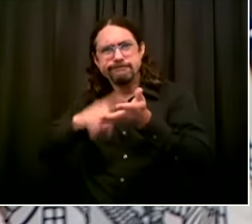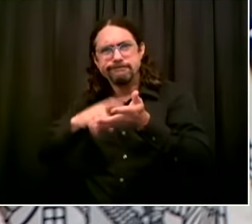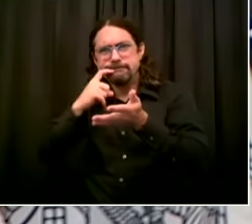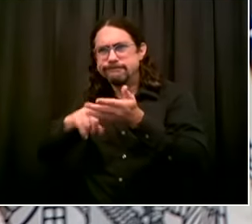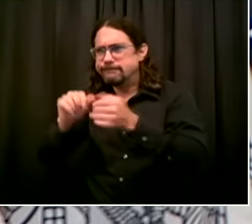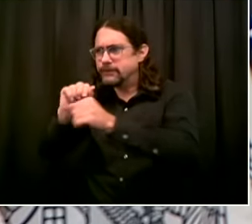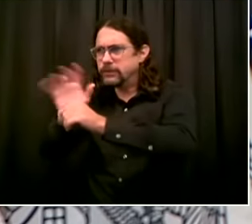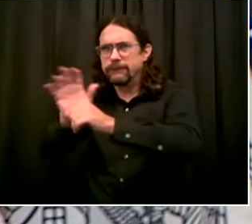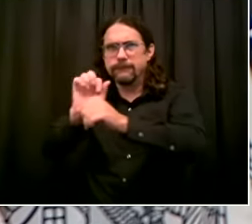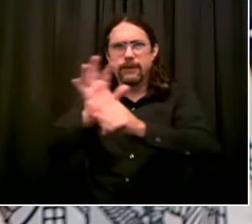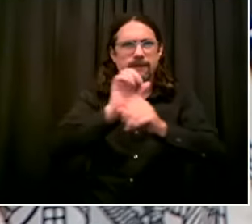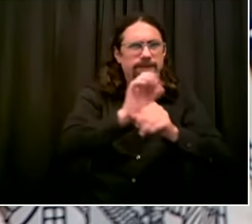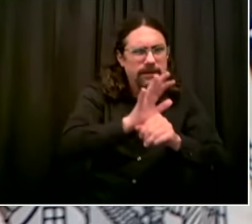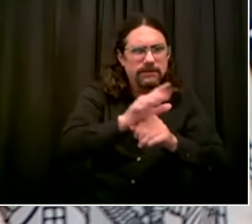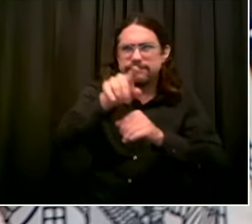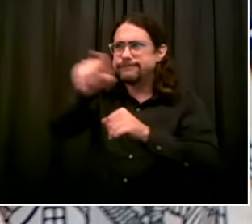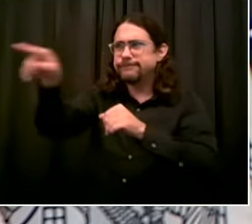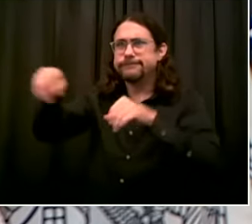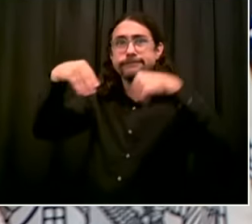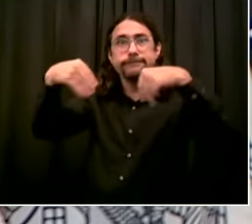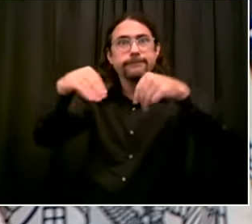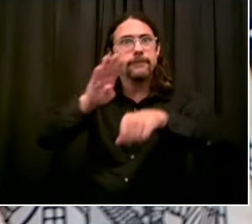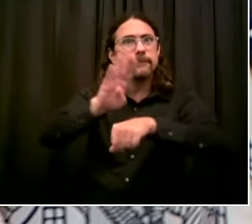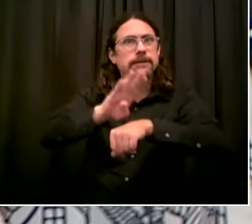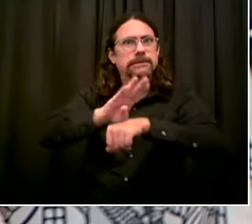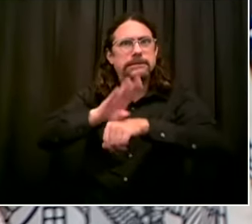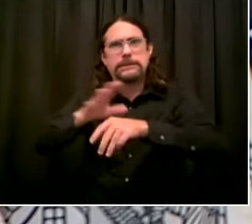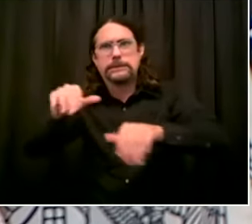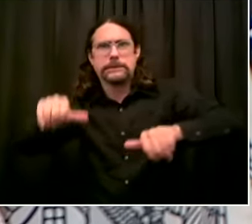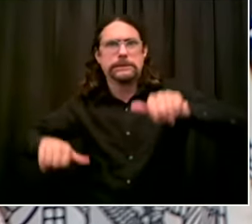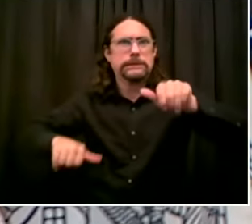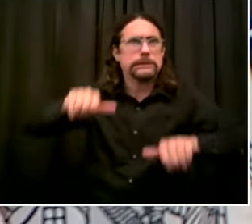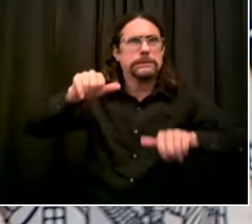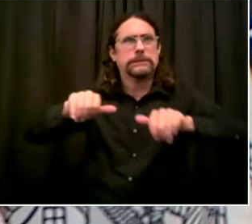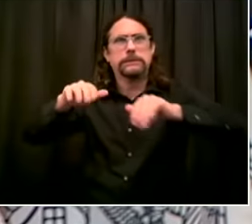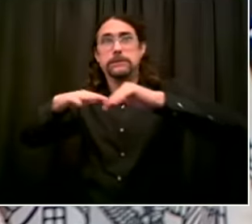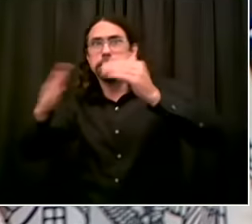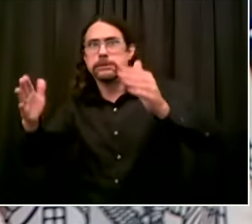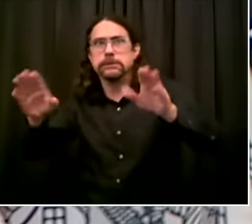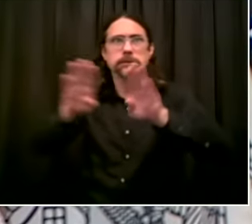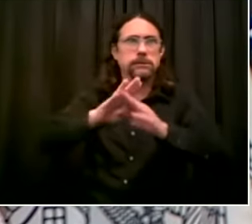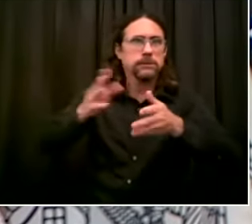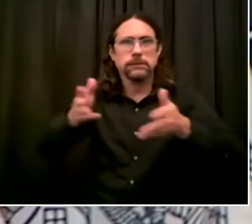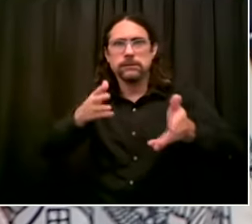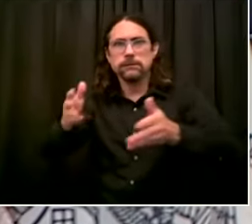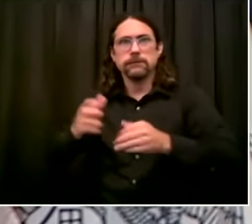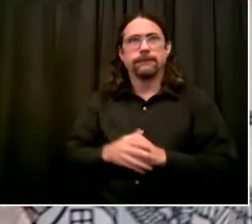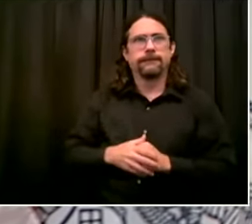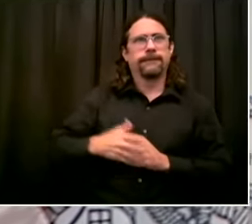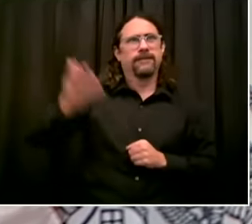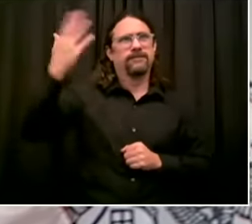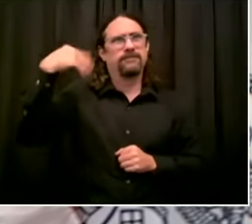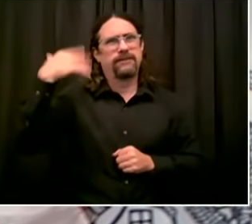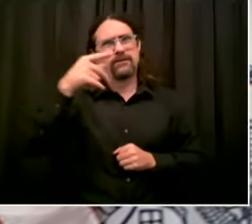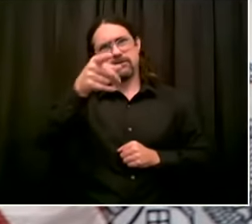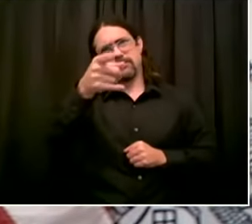GET PEOPLE INTO THE CARE THAT THEY NEED. SO IT GIVE YOU A SPECIFIC